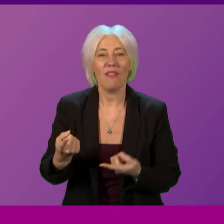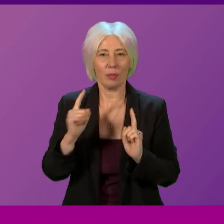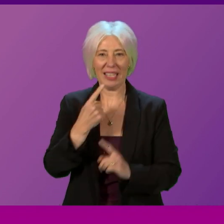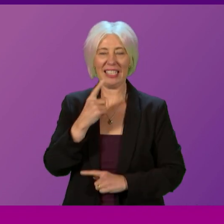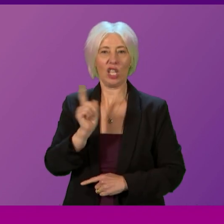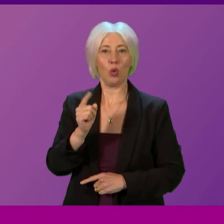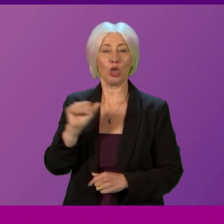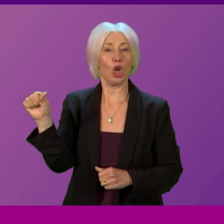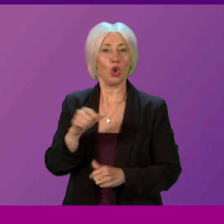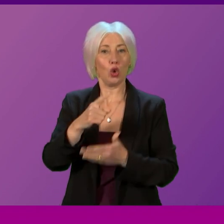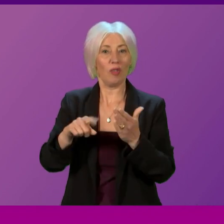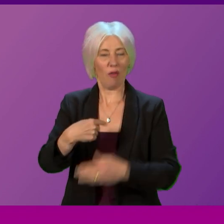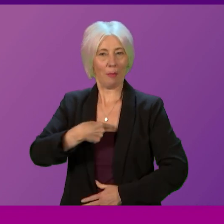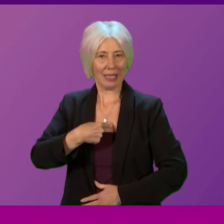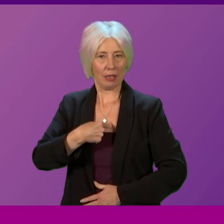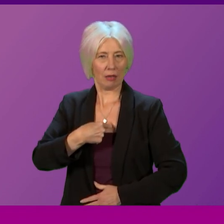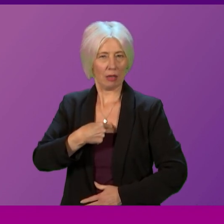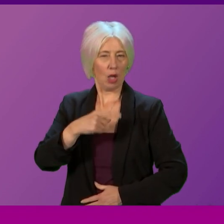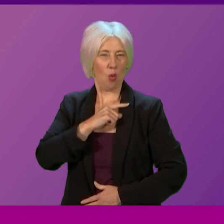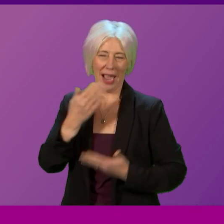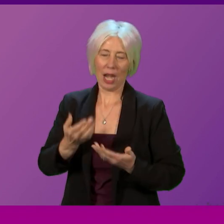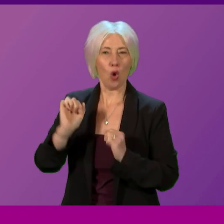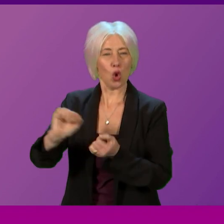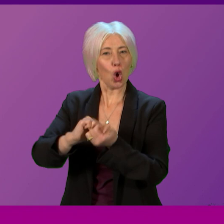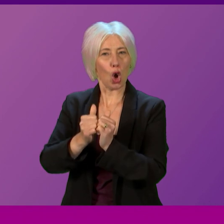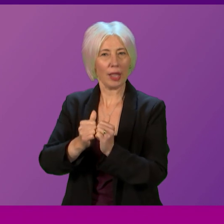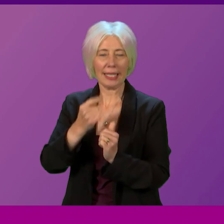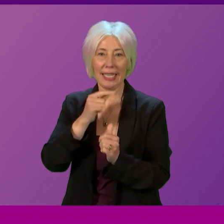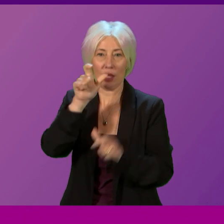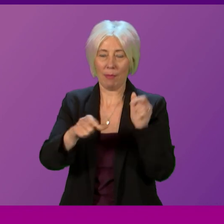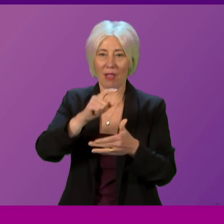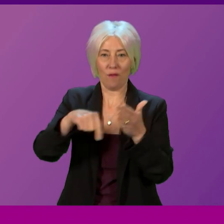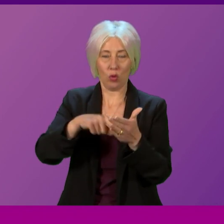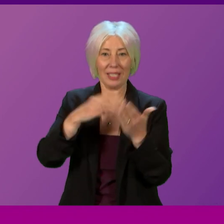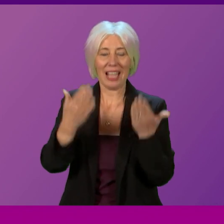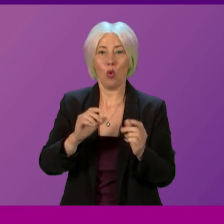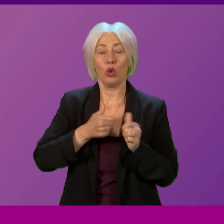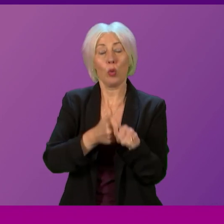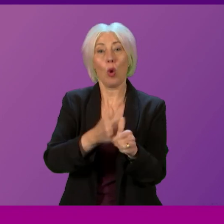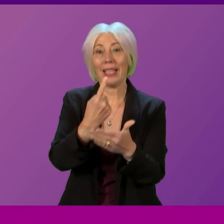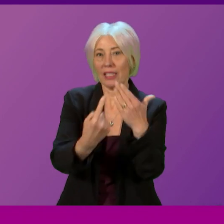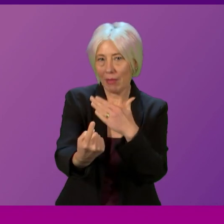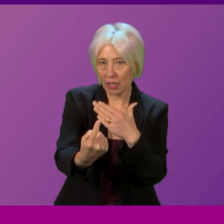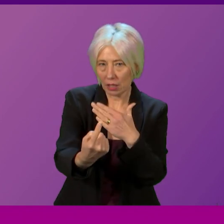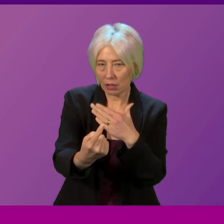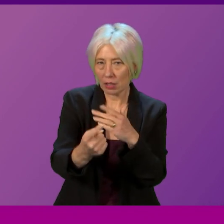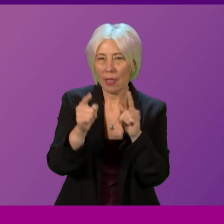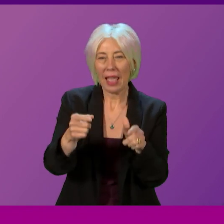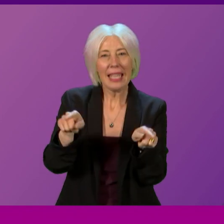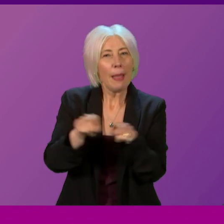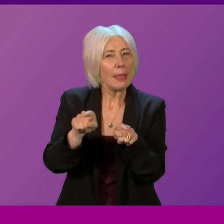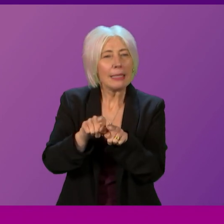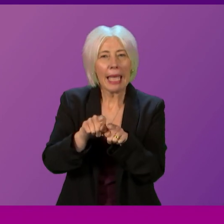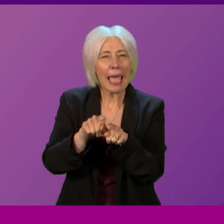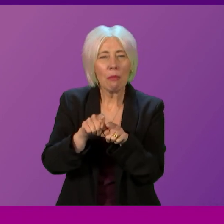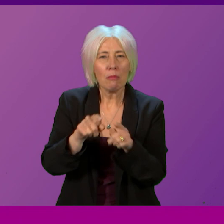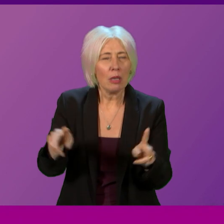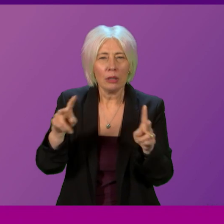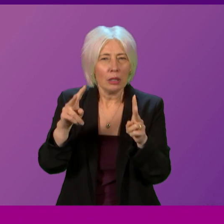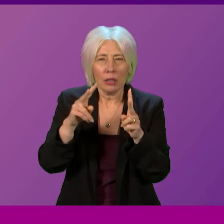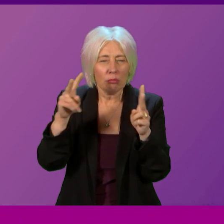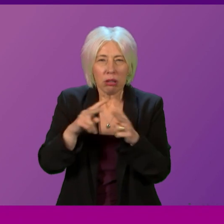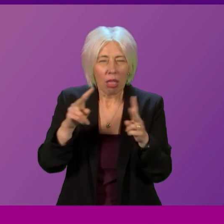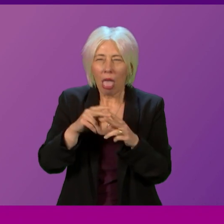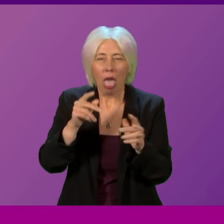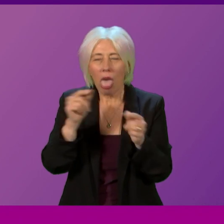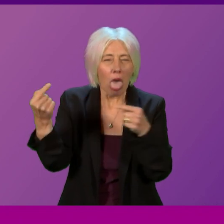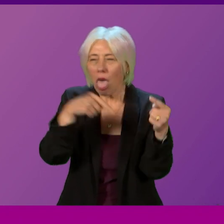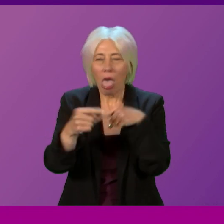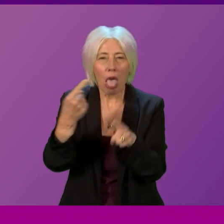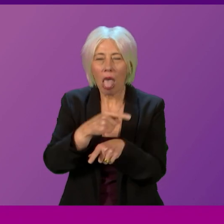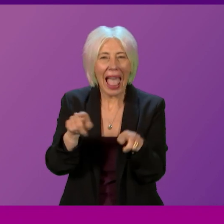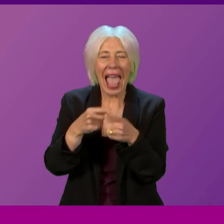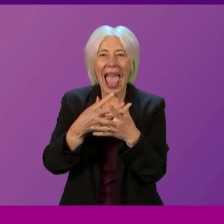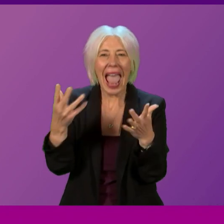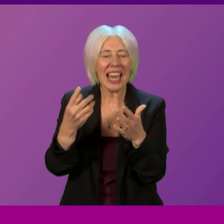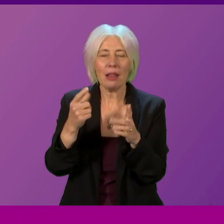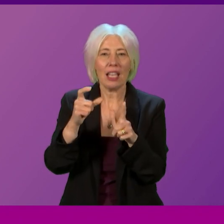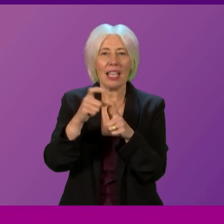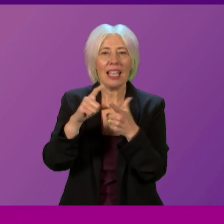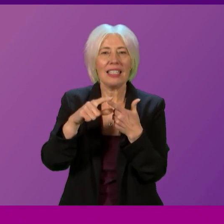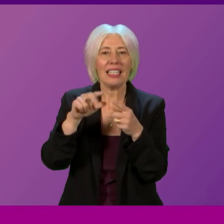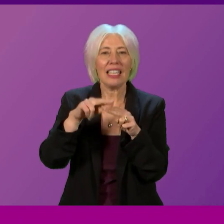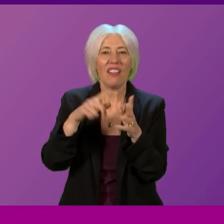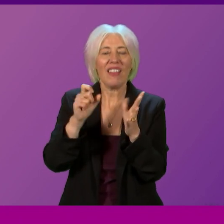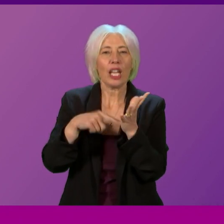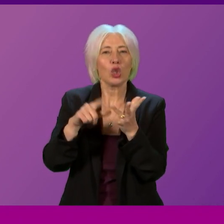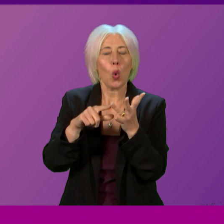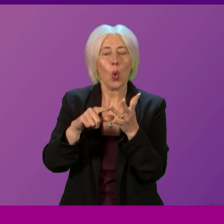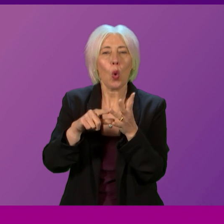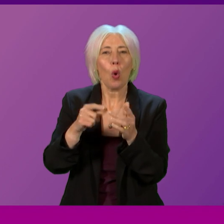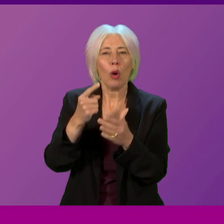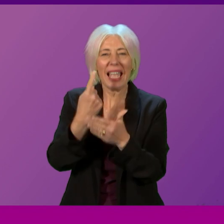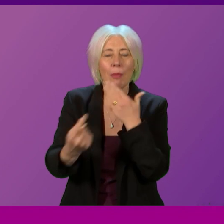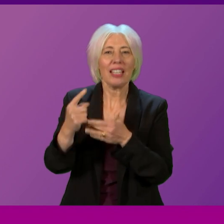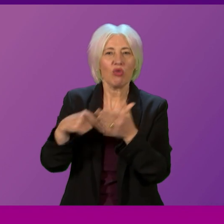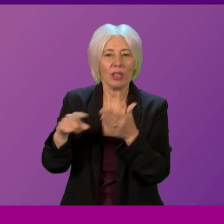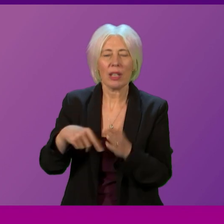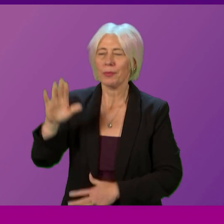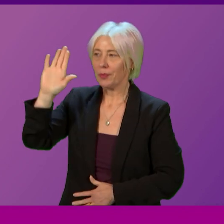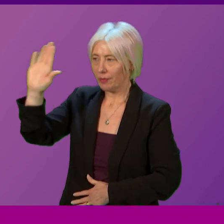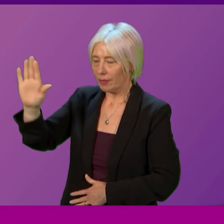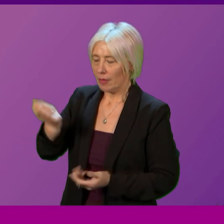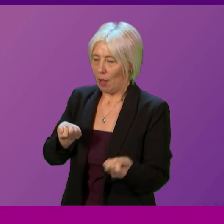“They should vote for me”.